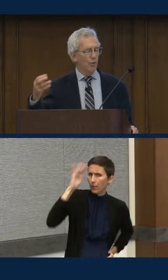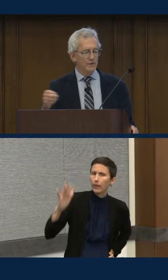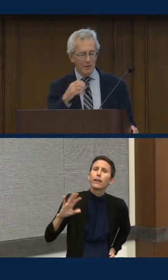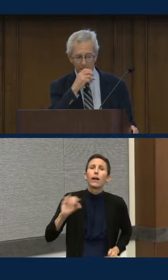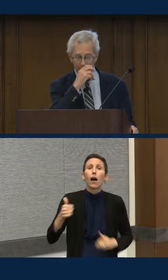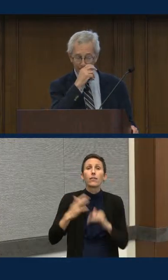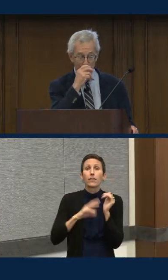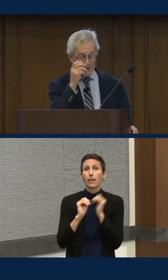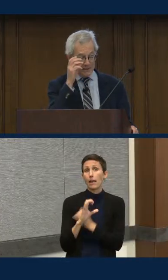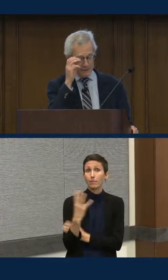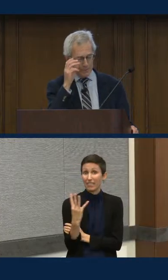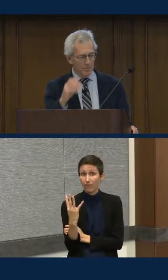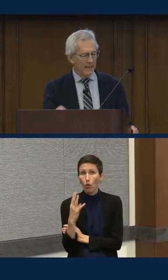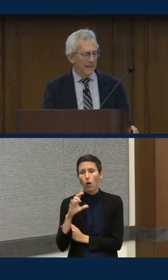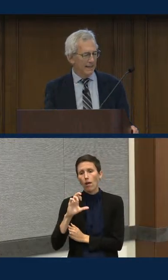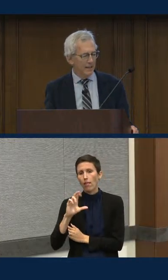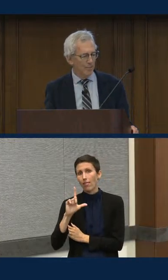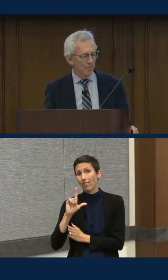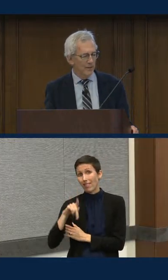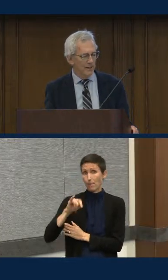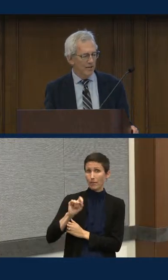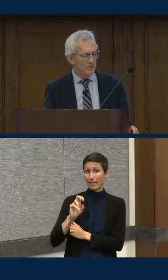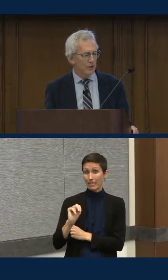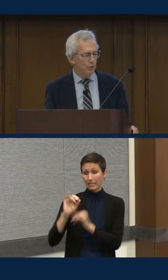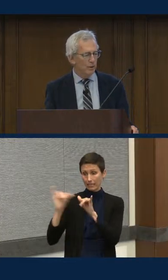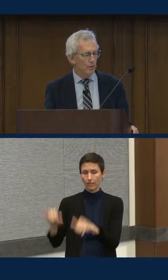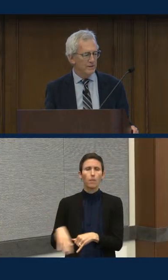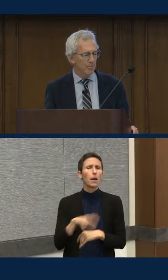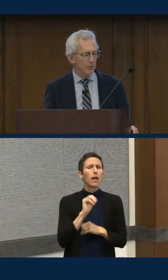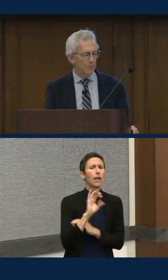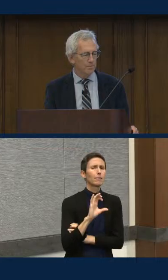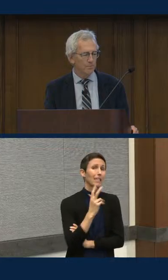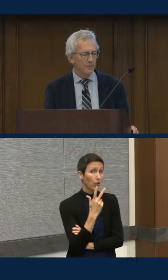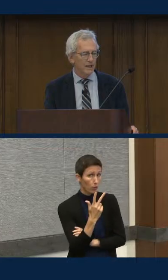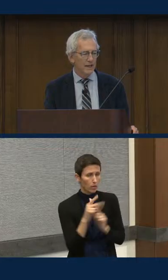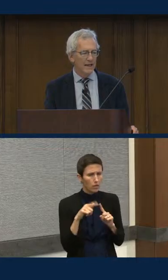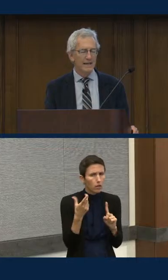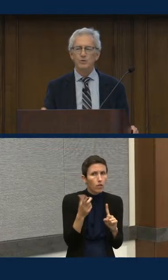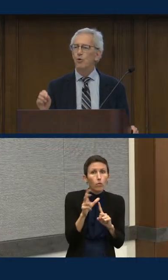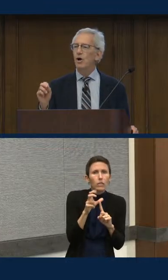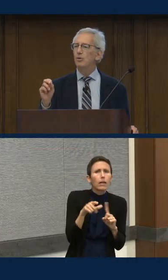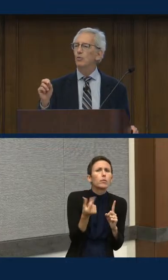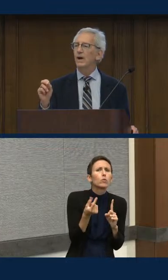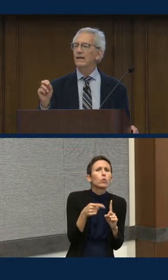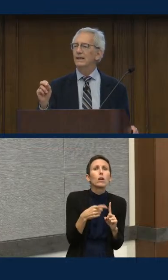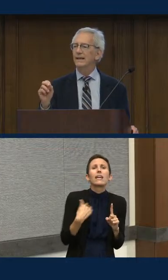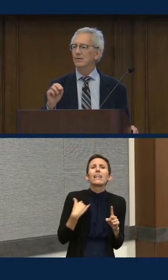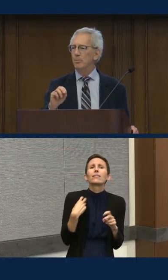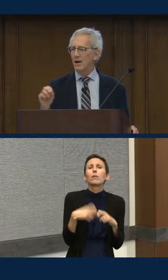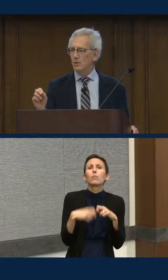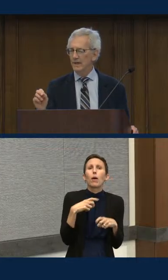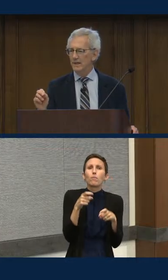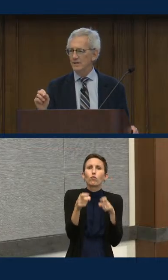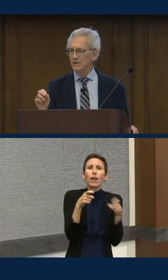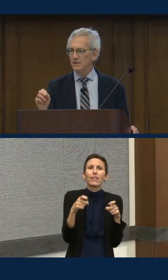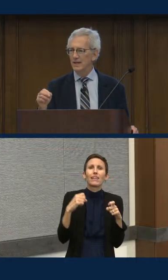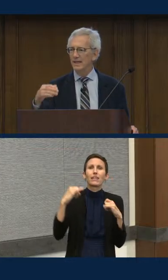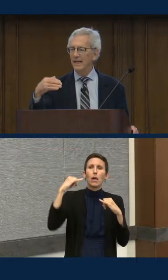and leptin system the MC3 receptor has a problem regulating the boundary